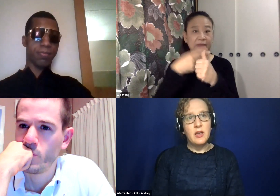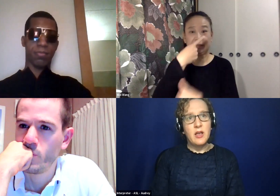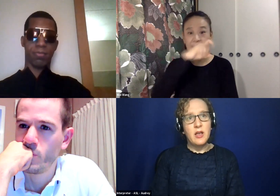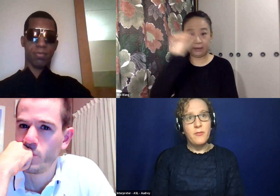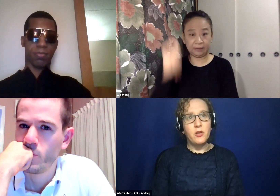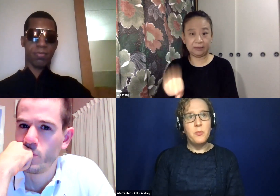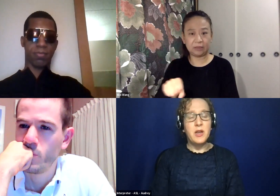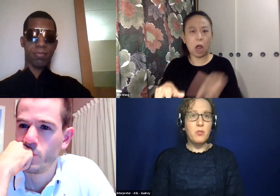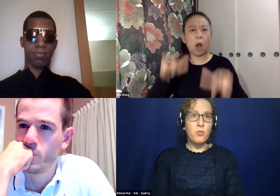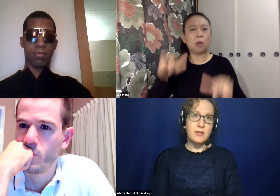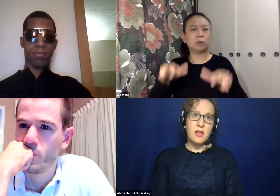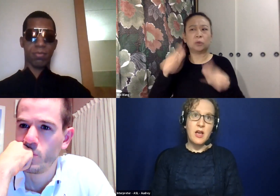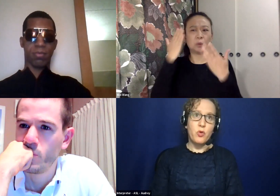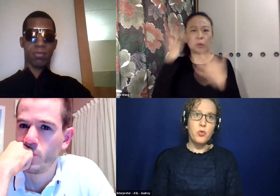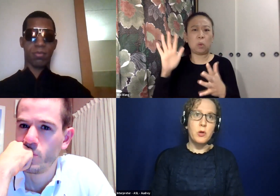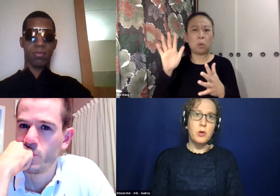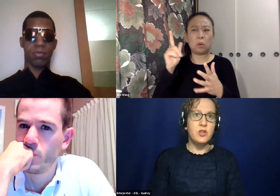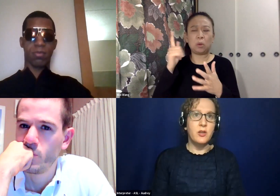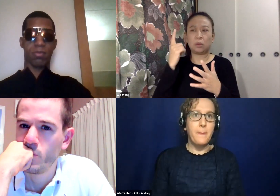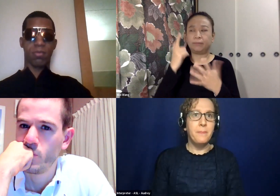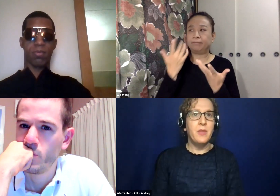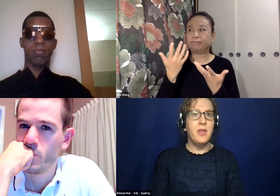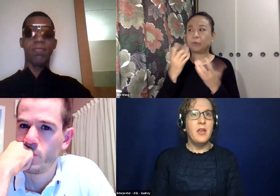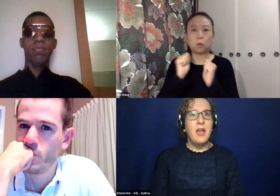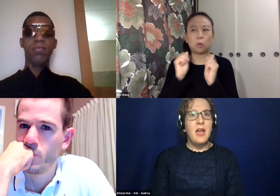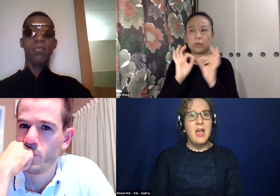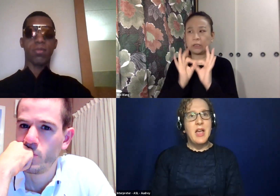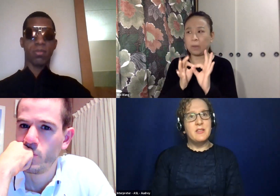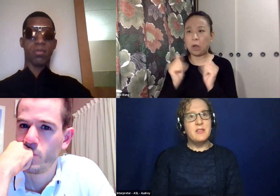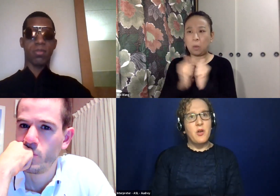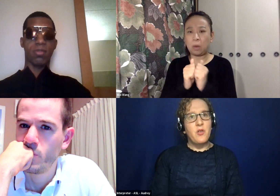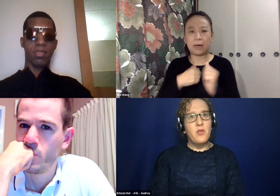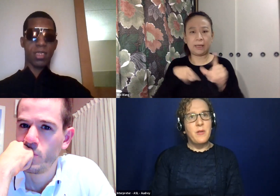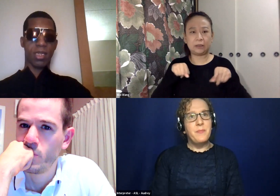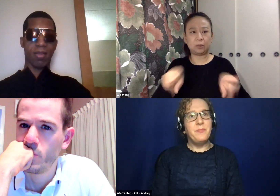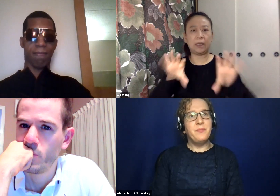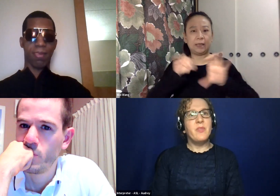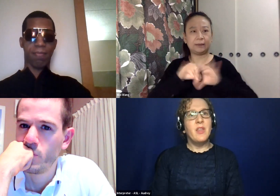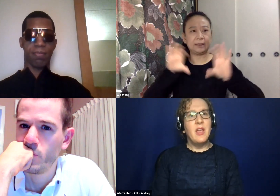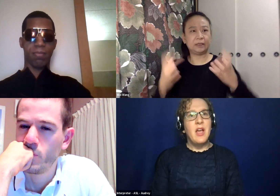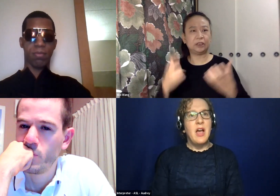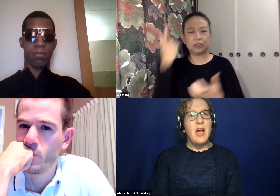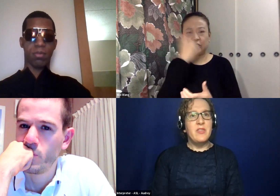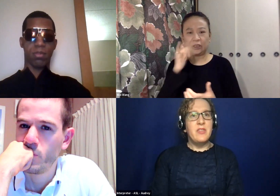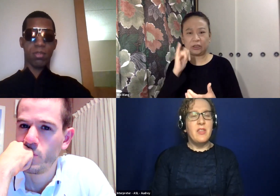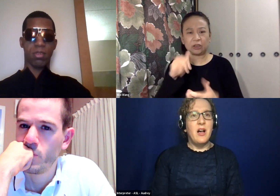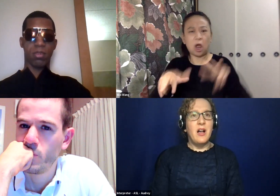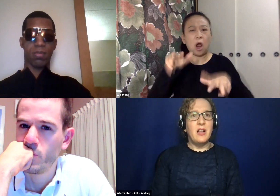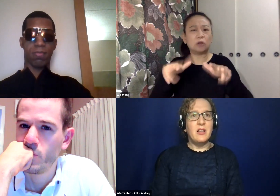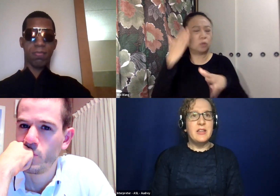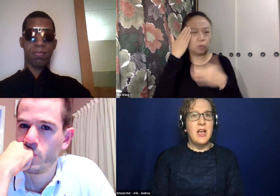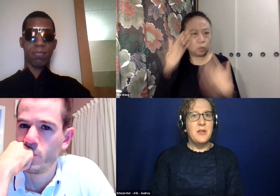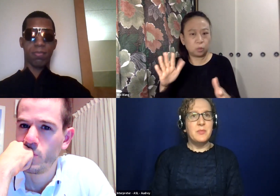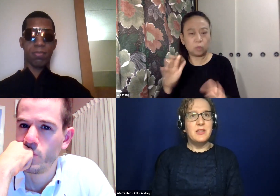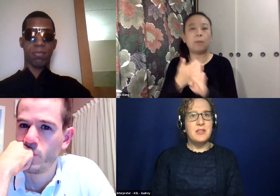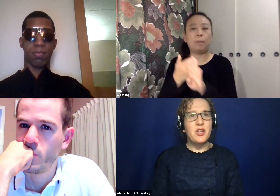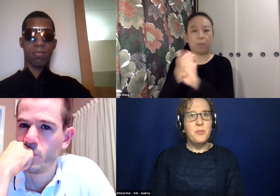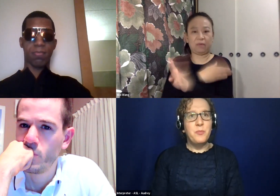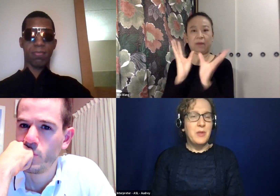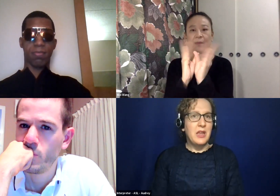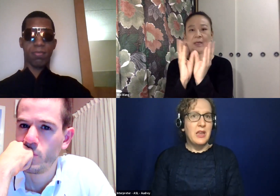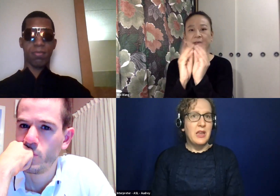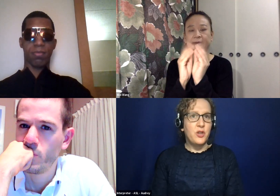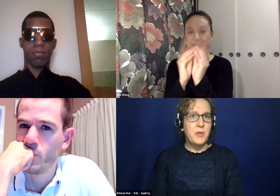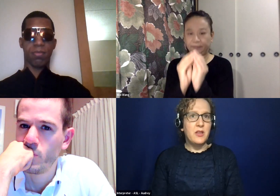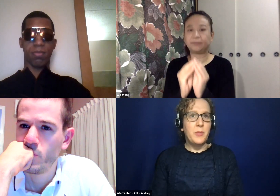helpful but it was a lot more coordination. And so a lot of times, it could be a little